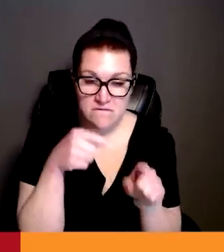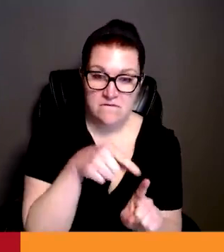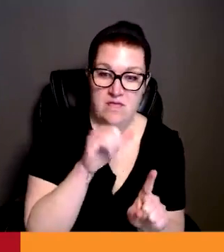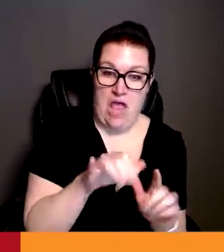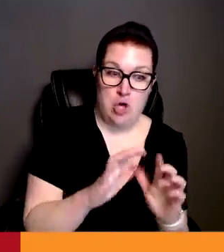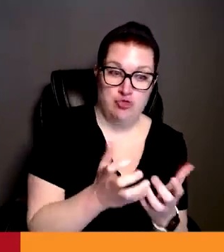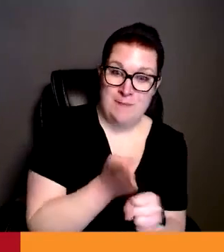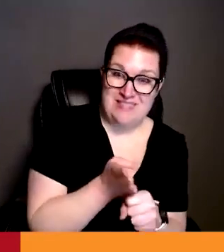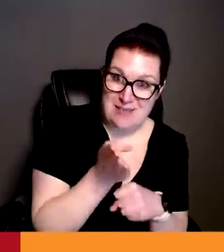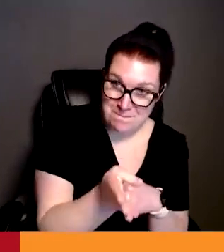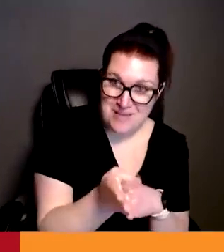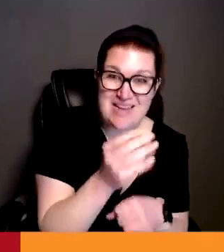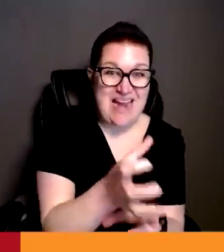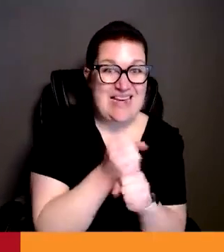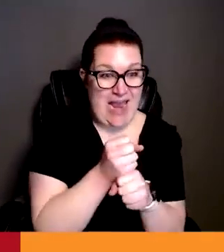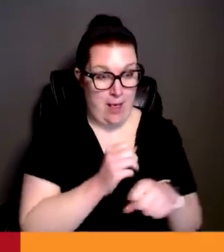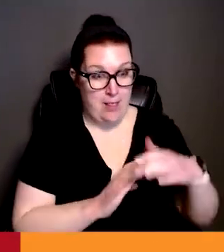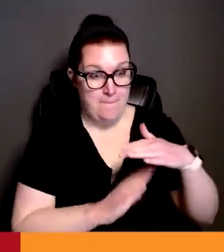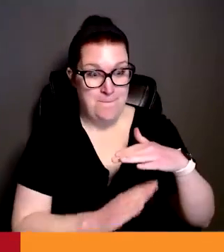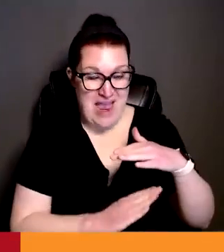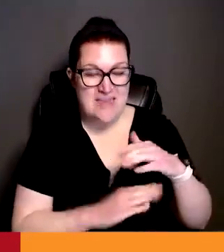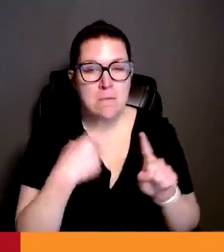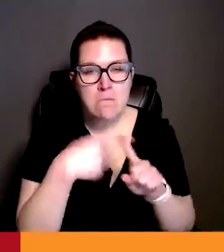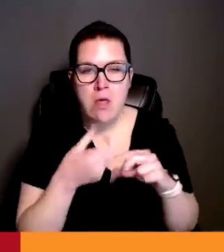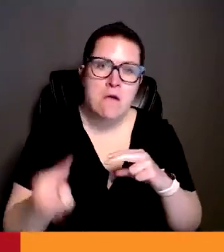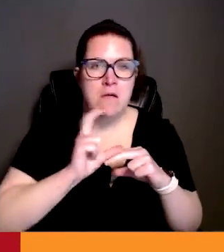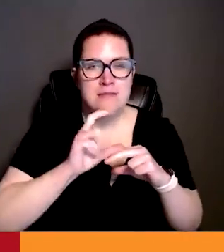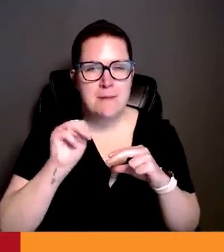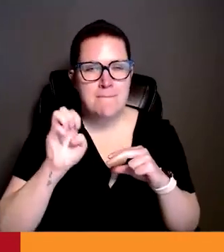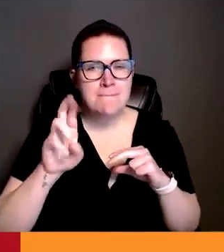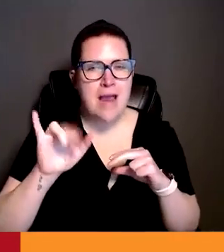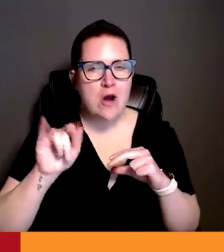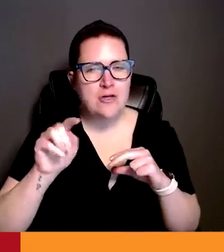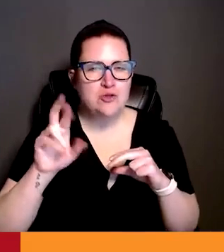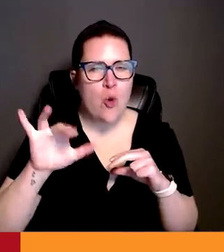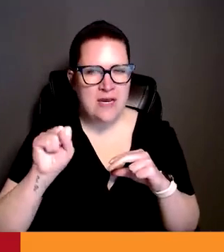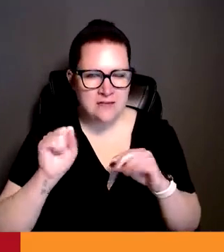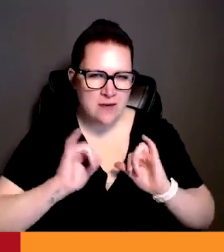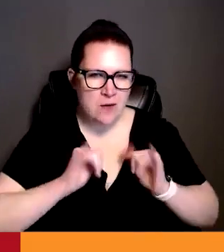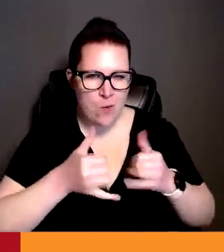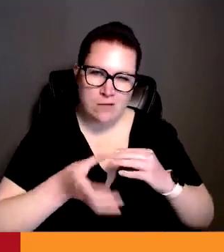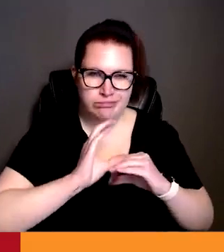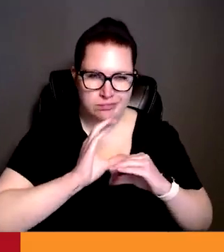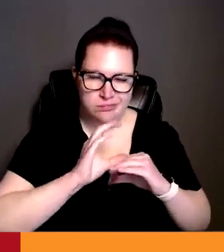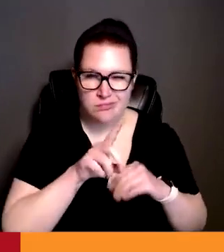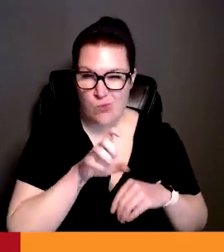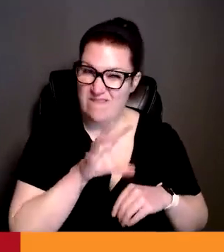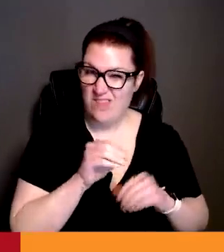both the base award amount and then the meritorious award amount. And the, criteria that we're looking at, for